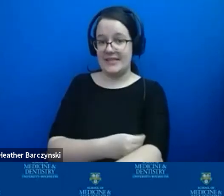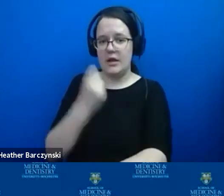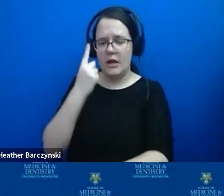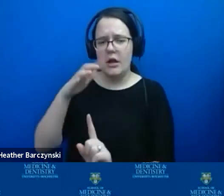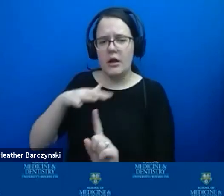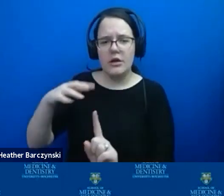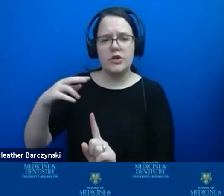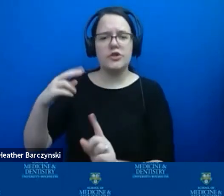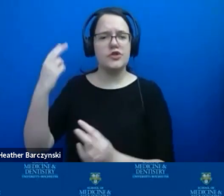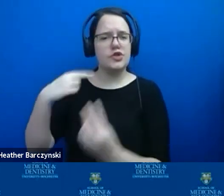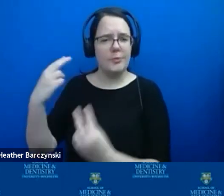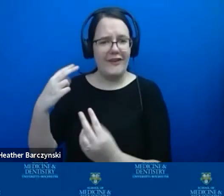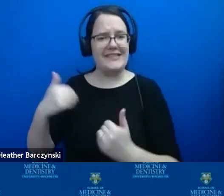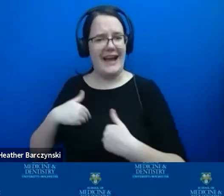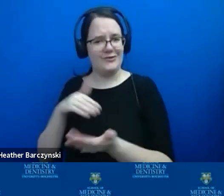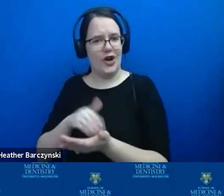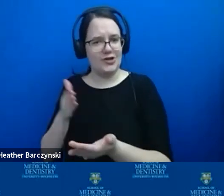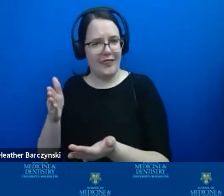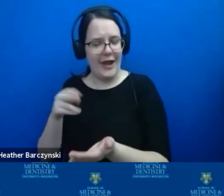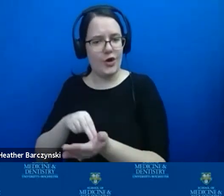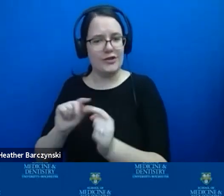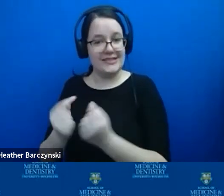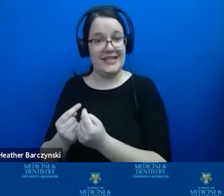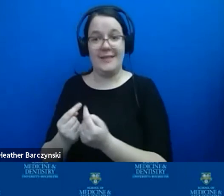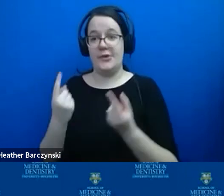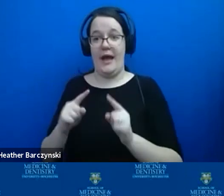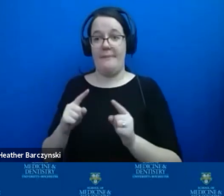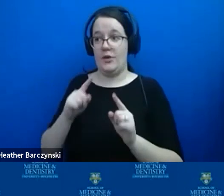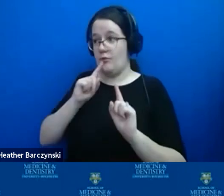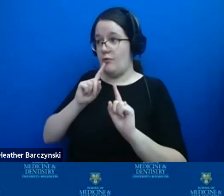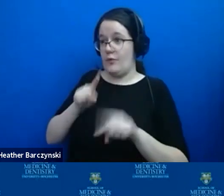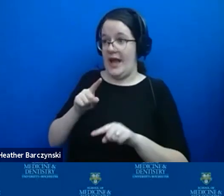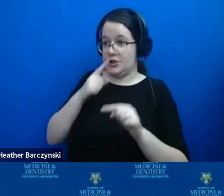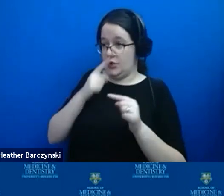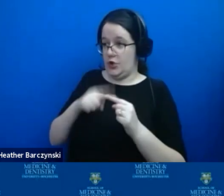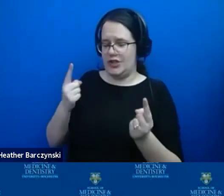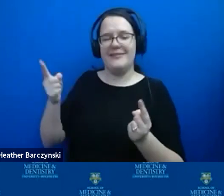and a nursing team available to assist you if you need it that's great advice angela thank you just